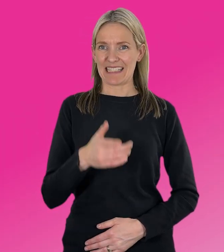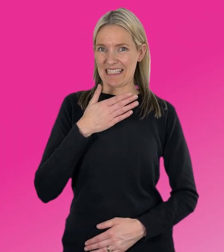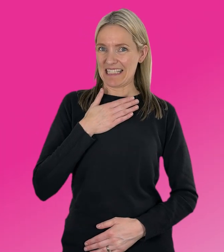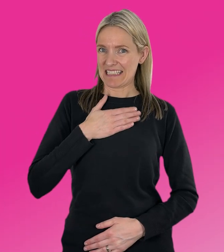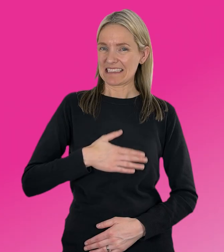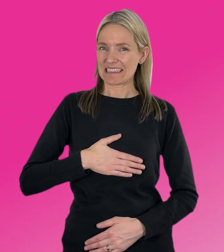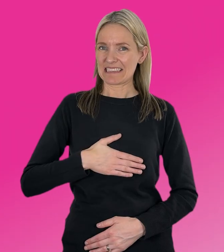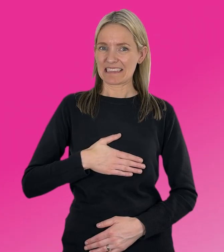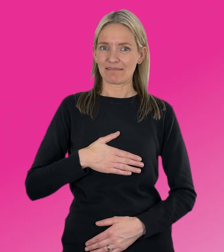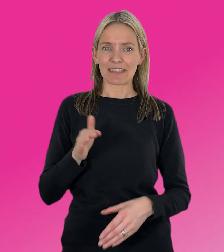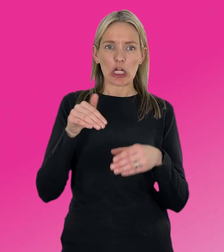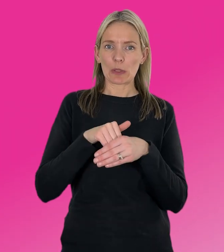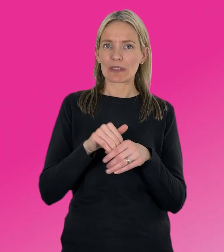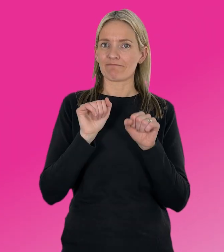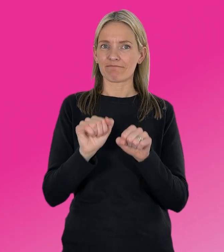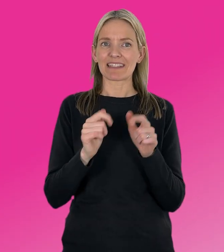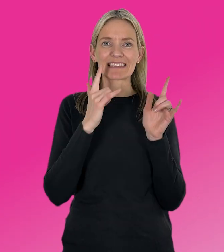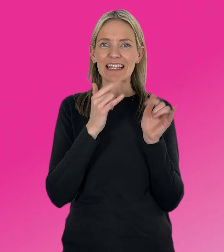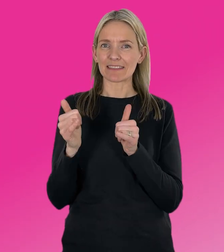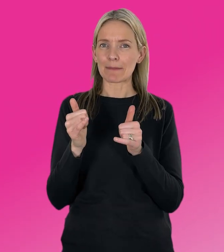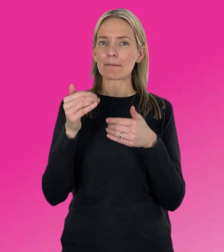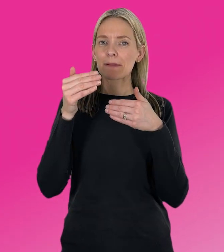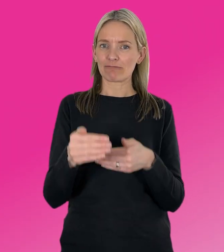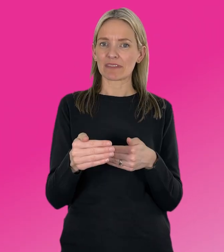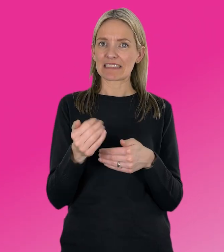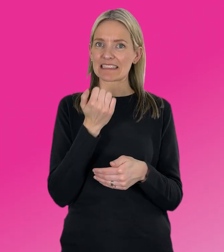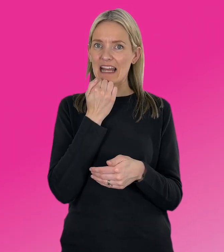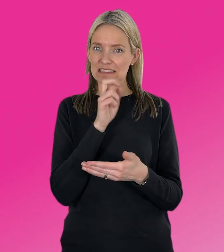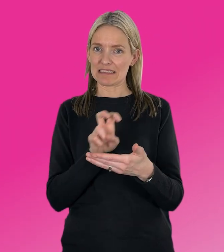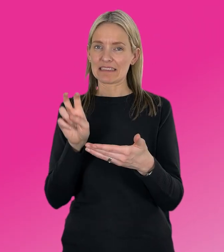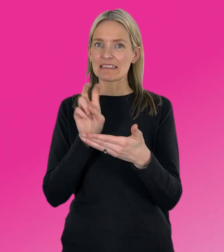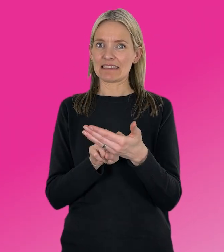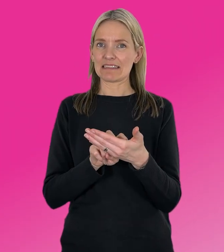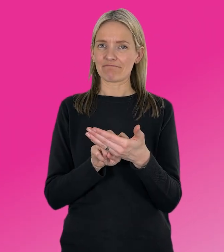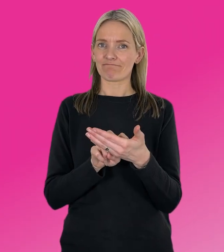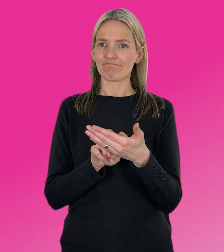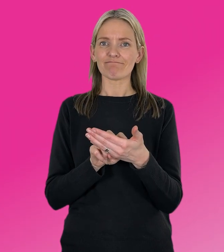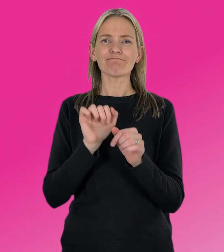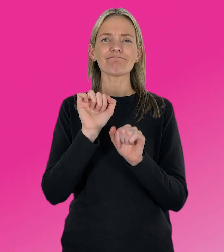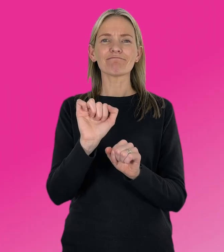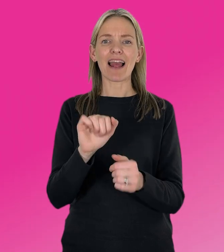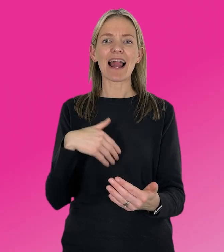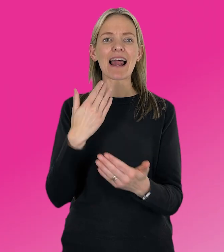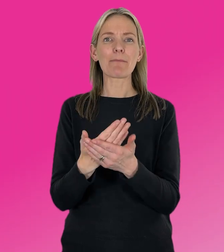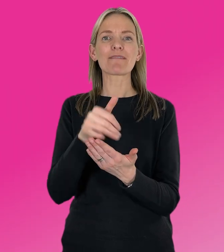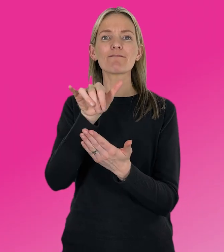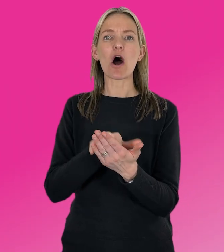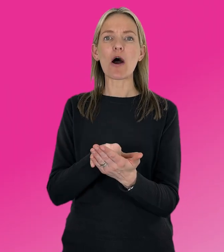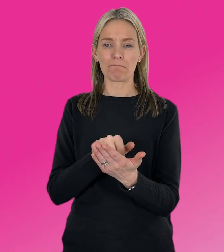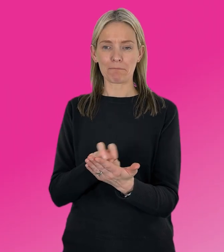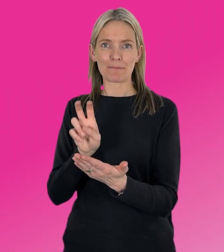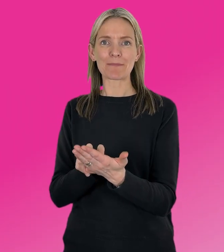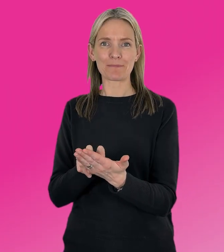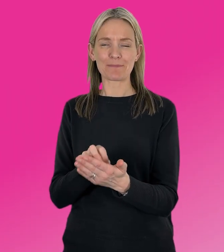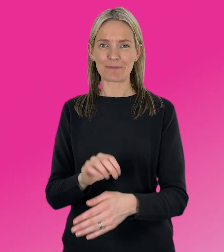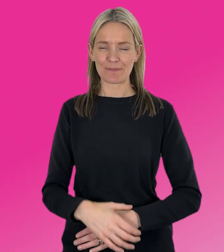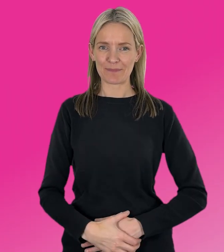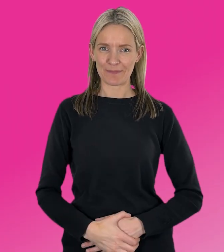You will need to include your Test Period dates in your claim form.